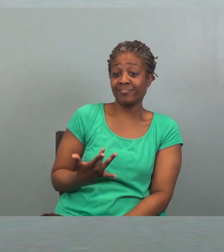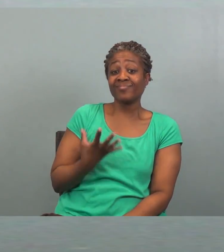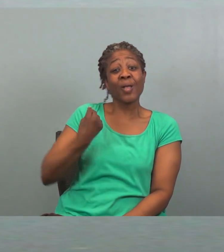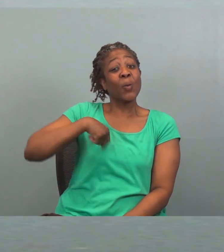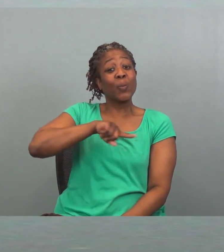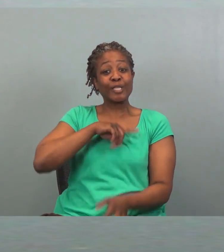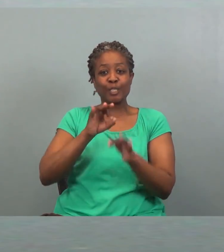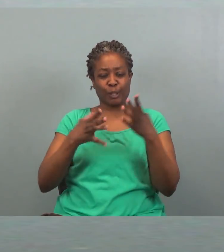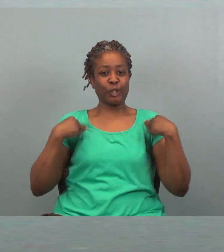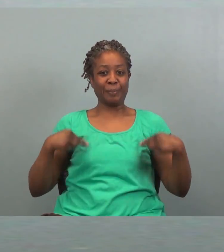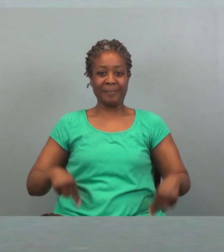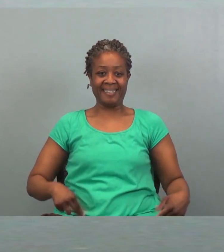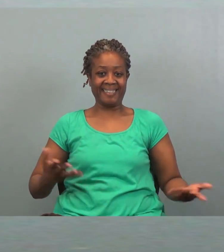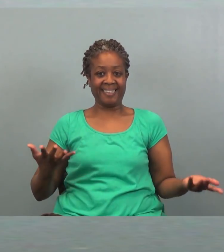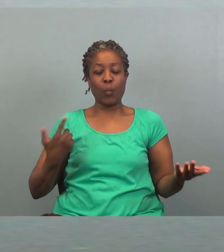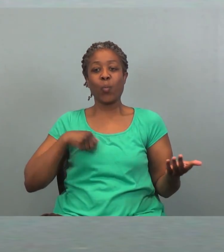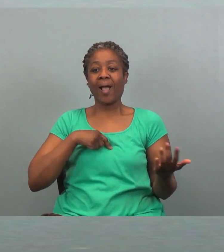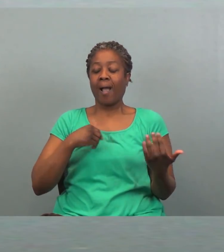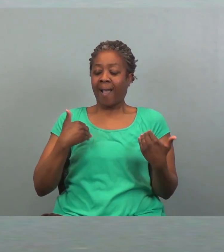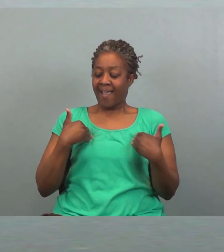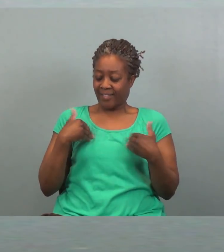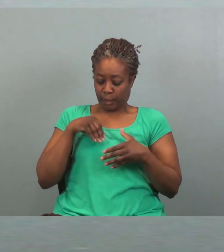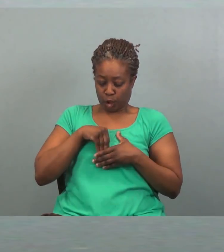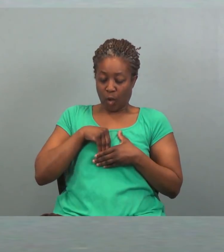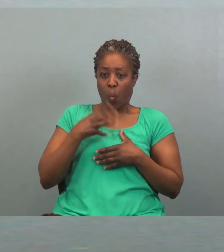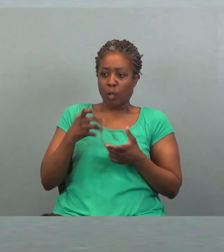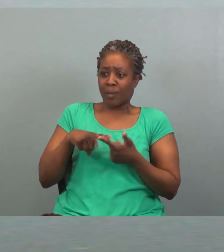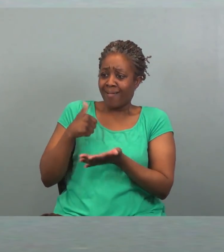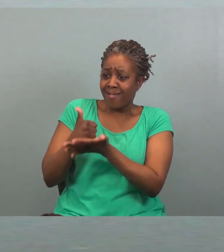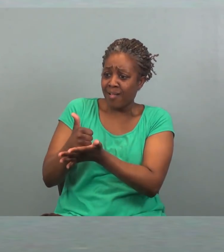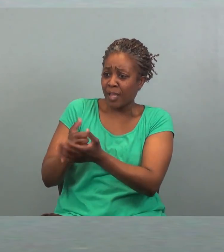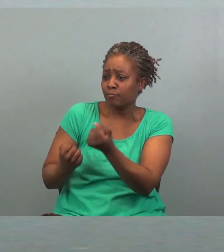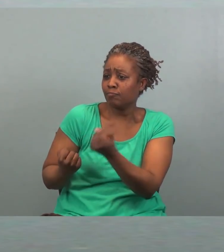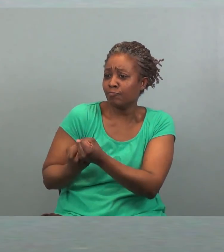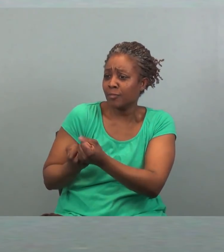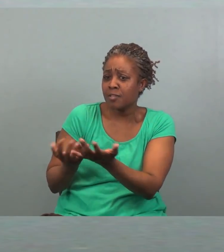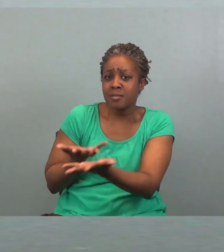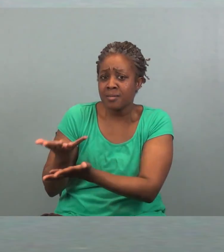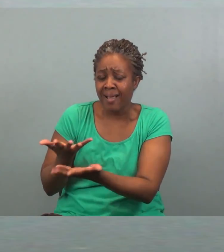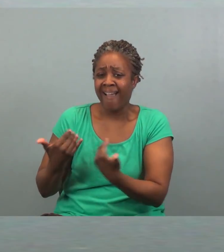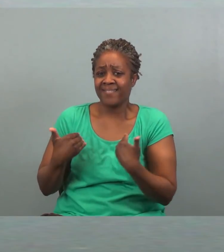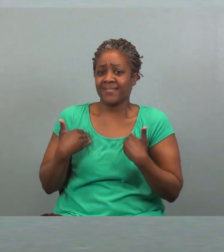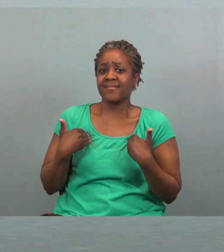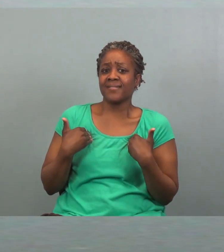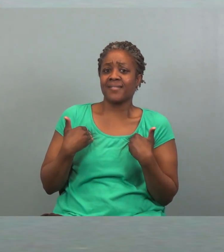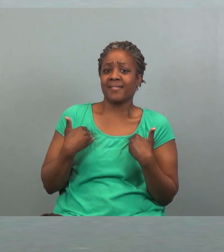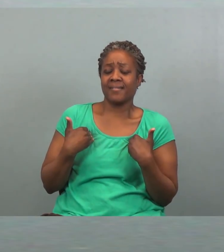We interpreters are human, and have an innate desire to help people, to reach out and support them.